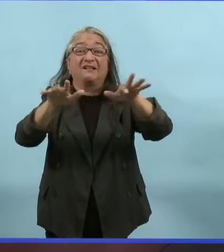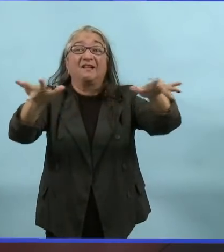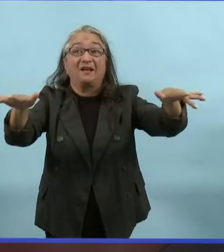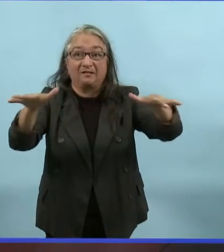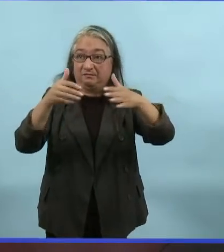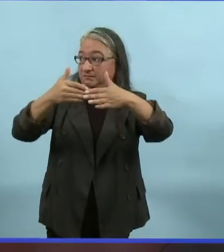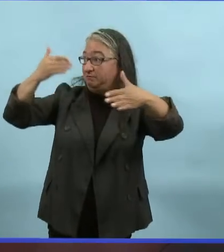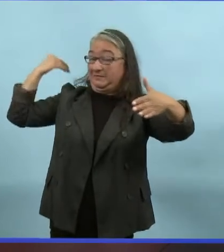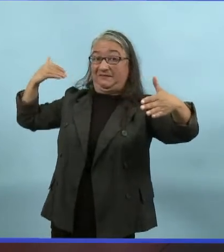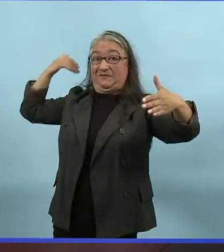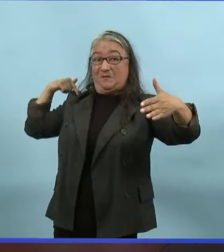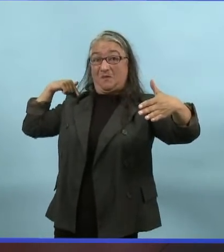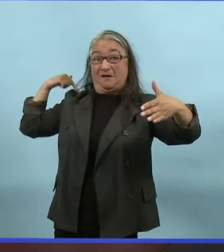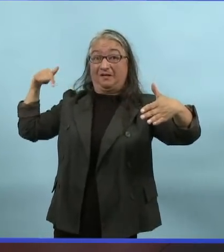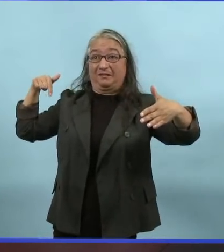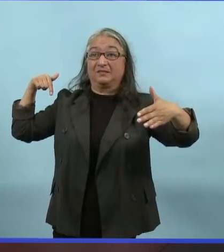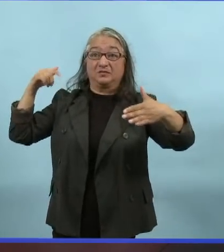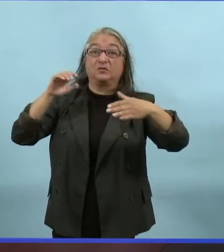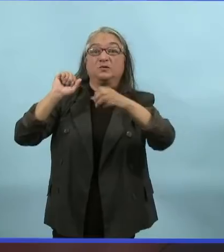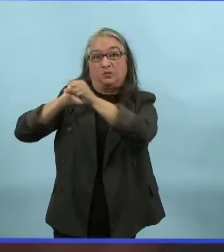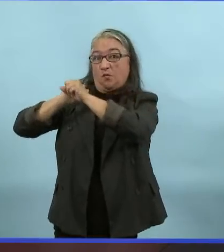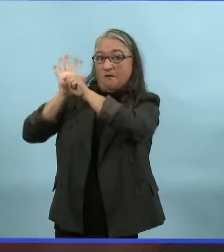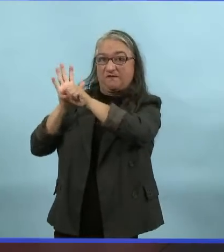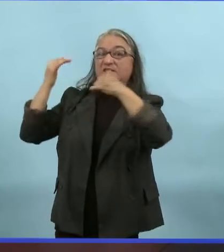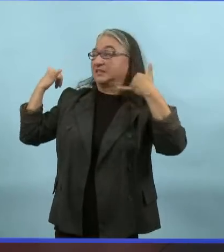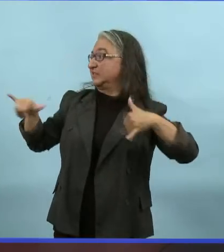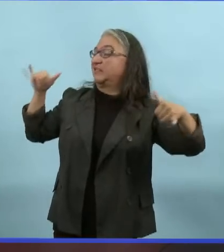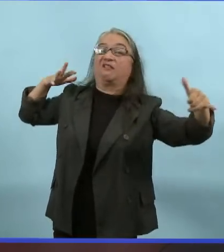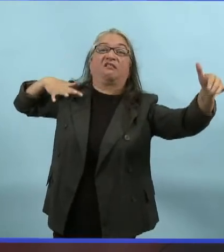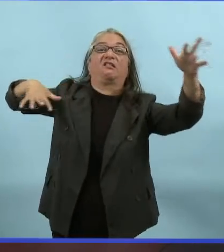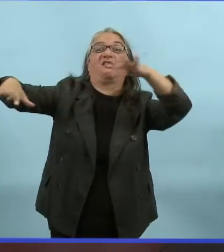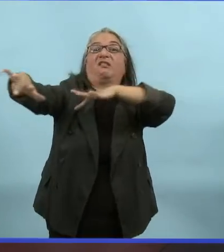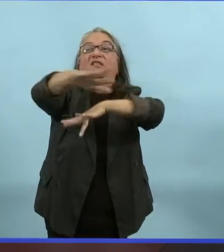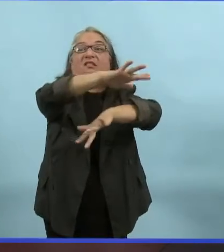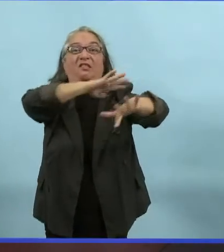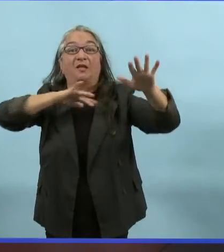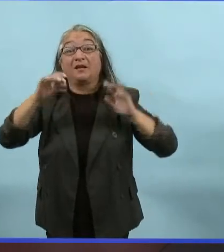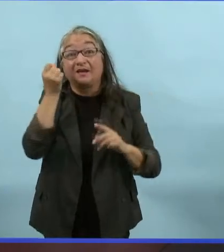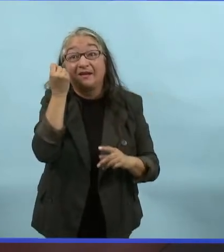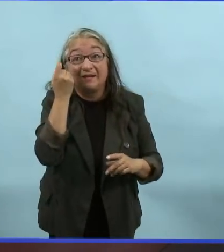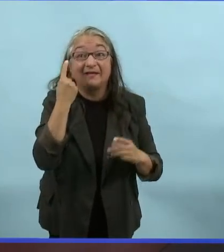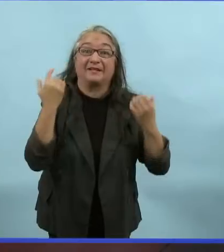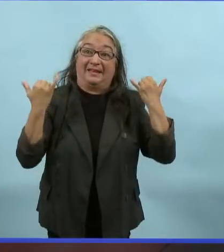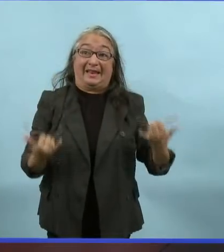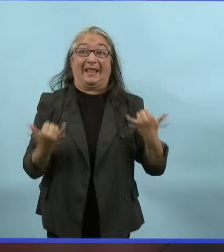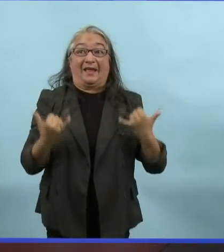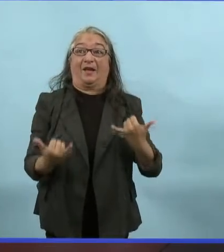to be behind us and and we want to get to that point where we have recommendations but not orders